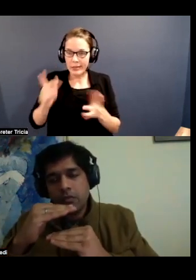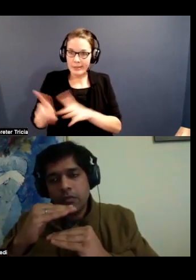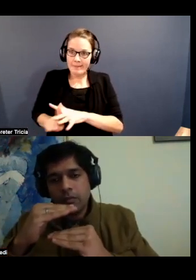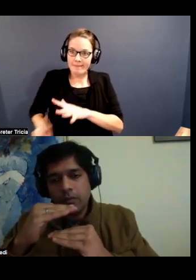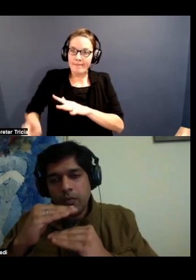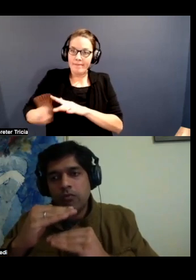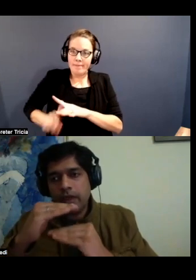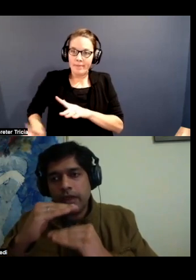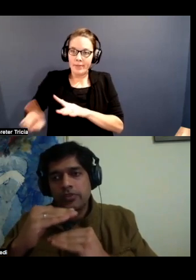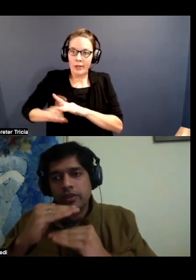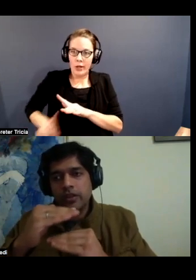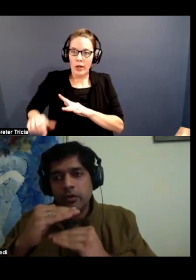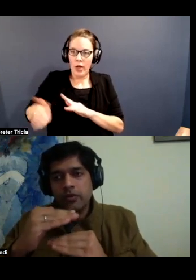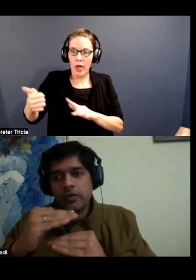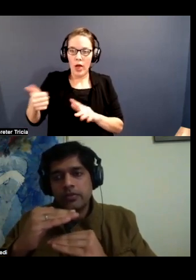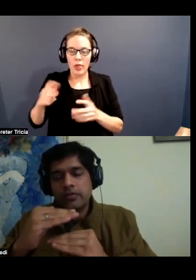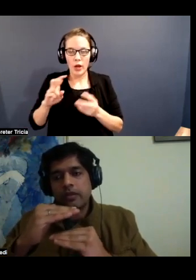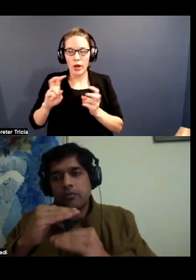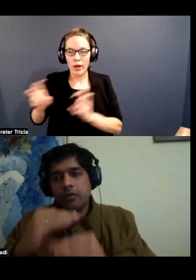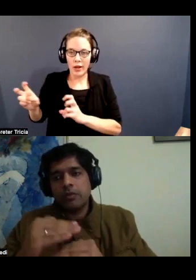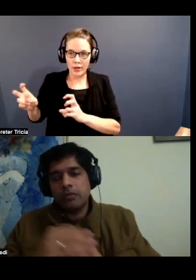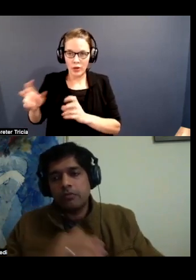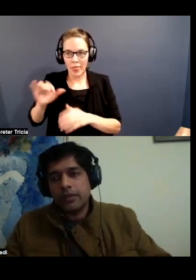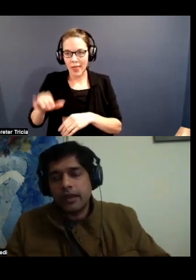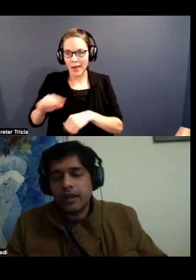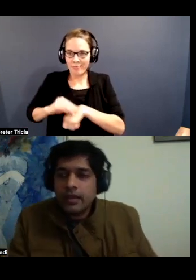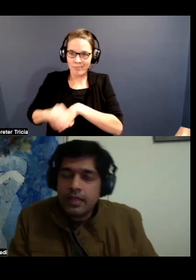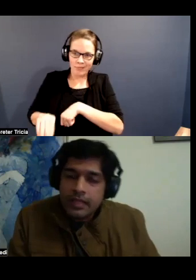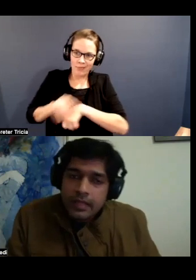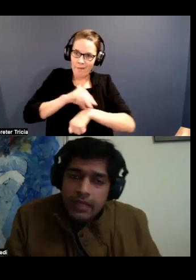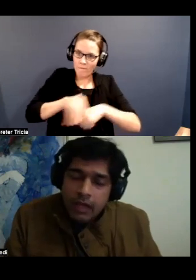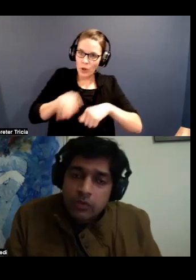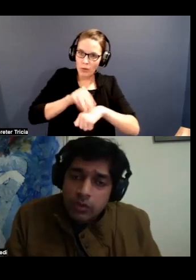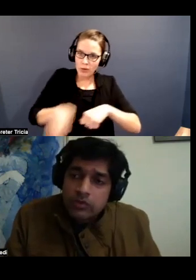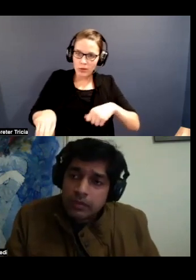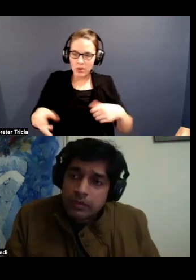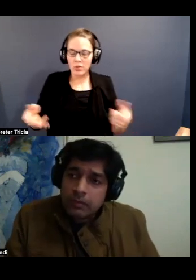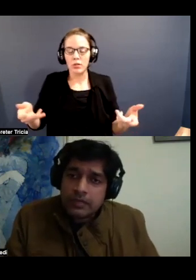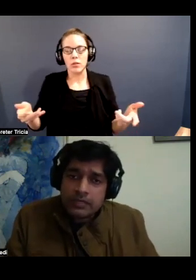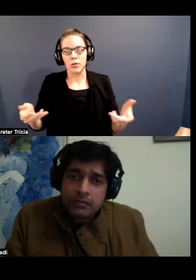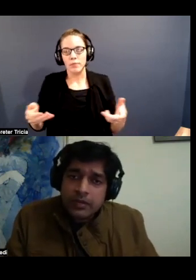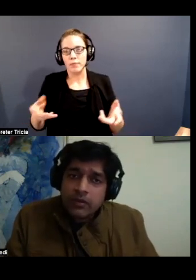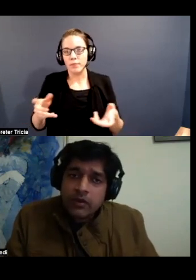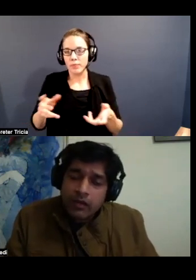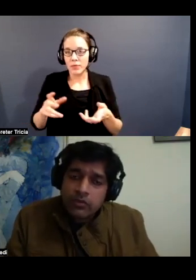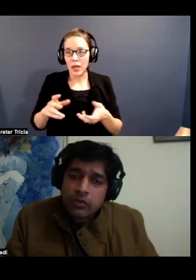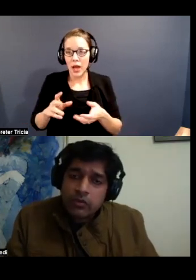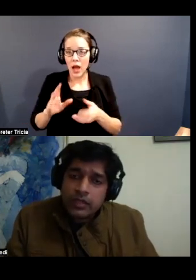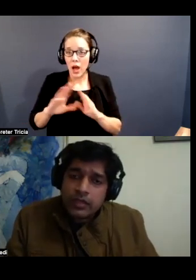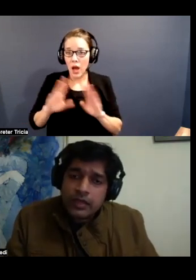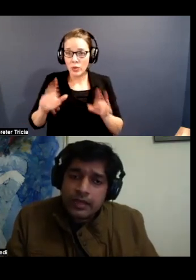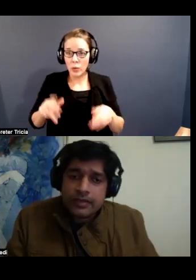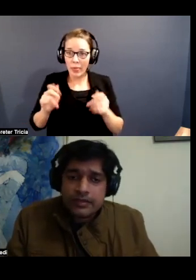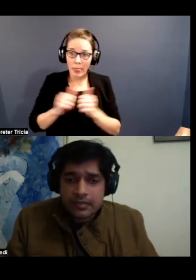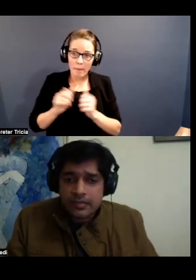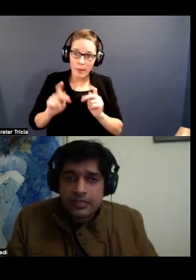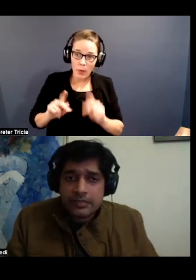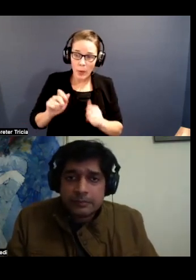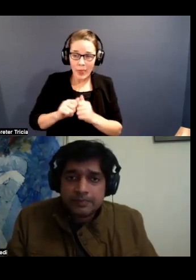more financially onerous for people that are households with people with disability or households with LTSS needs.